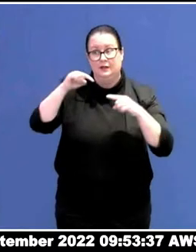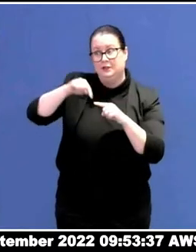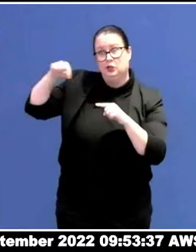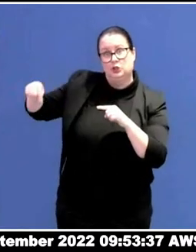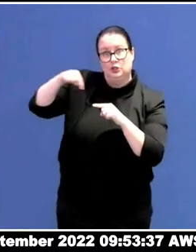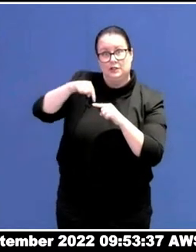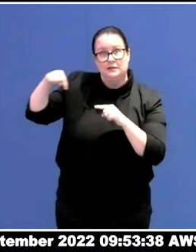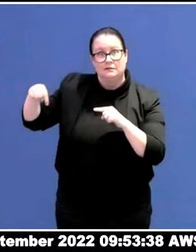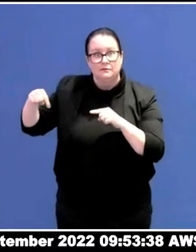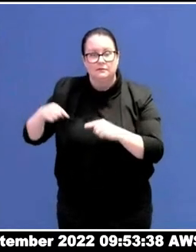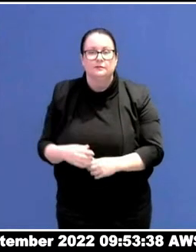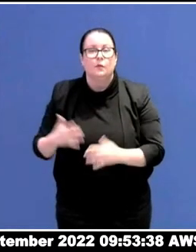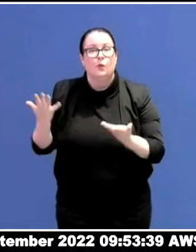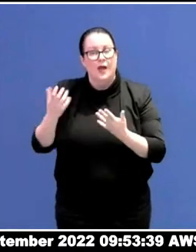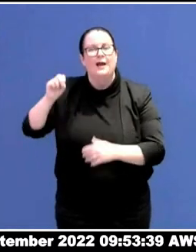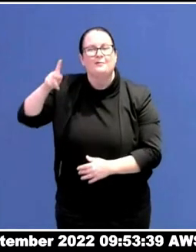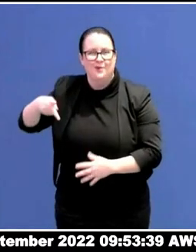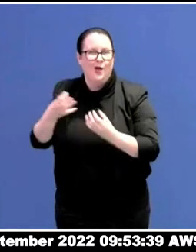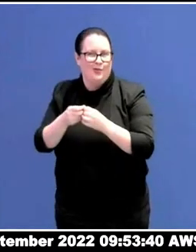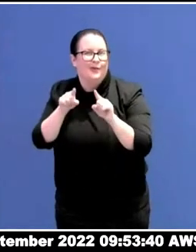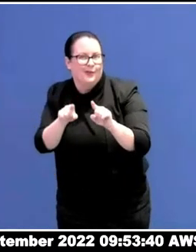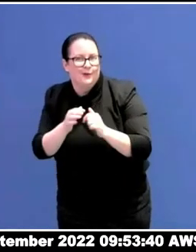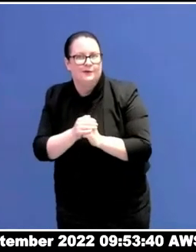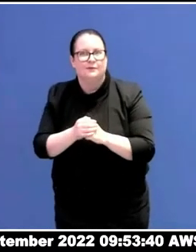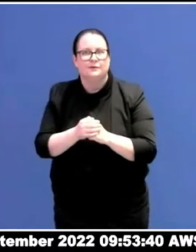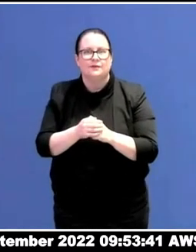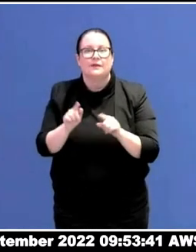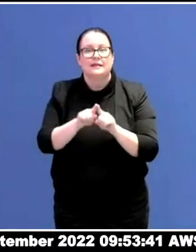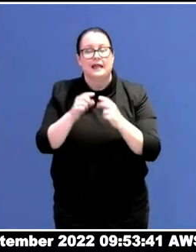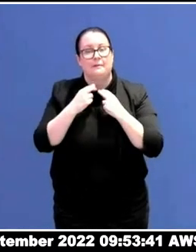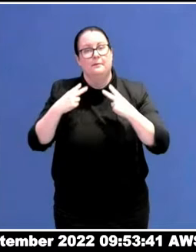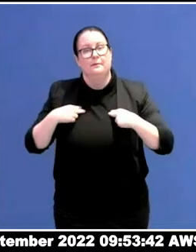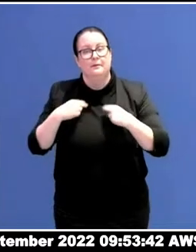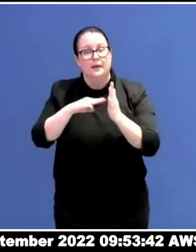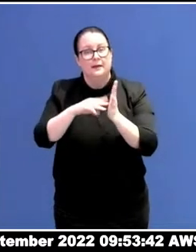Perth hearing room, as is Mr Griffin who is about to ask you some questions.